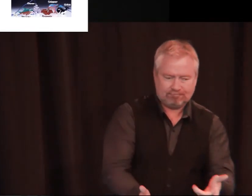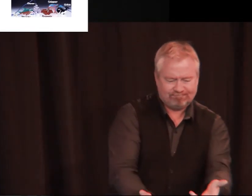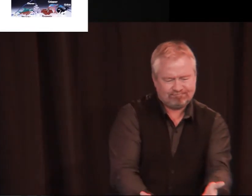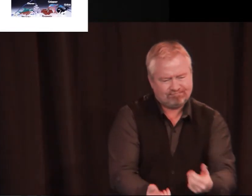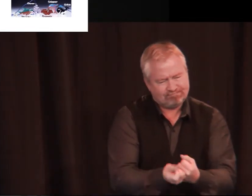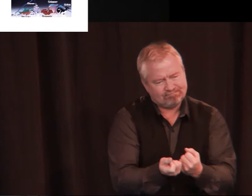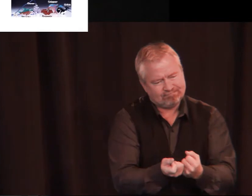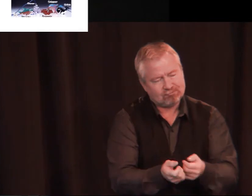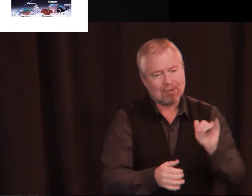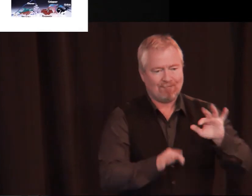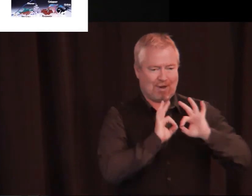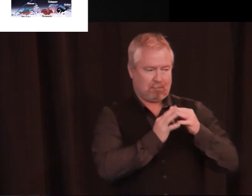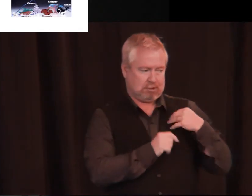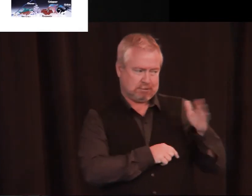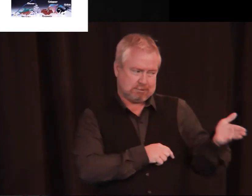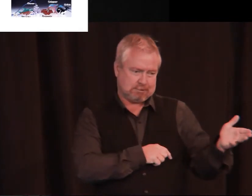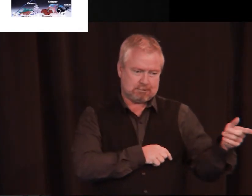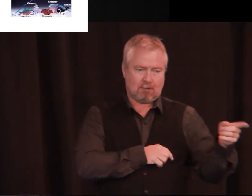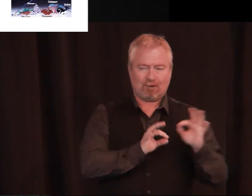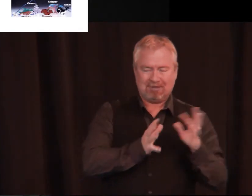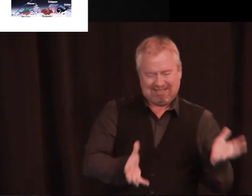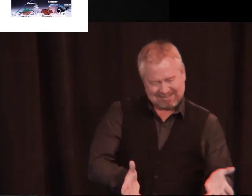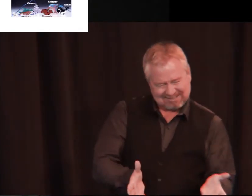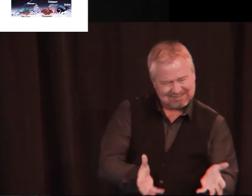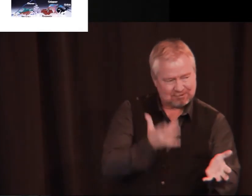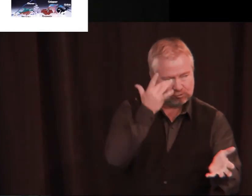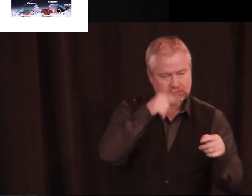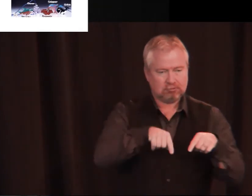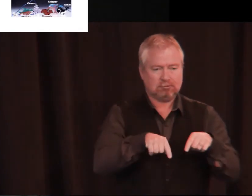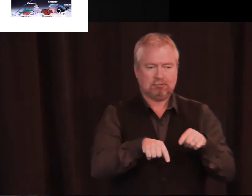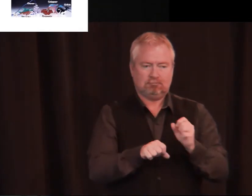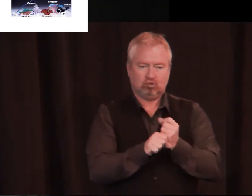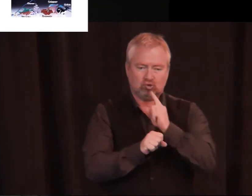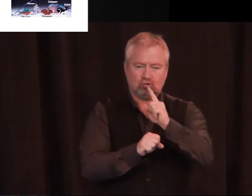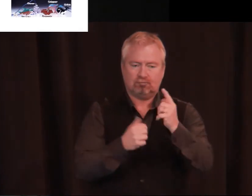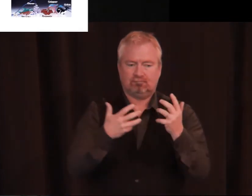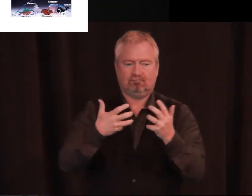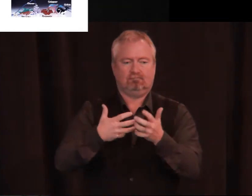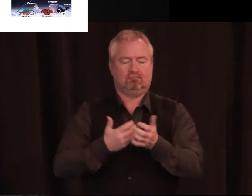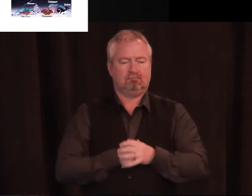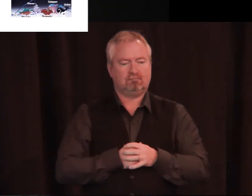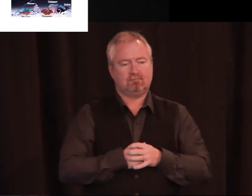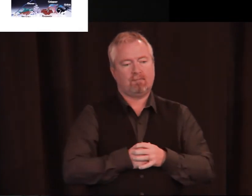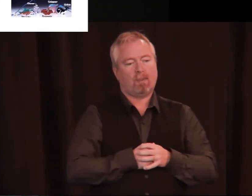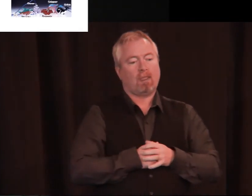we found, has been valuable. And then understanding each family is different, each family has their own unique needs